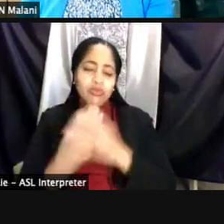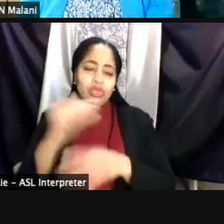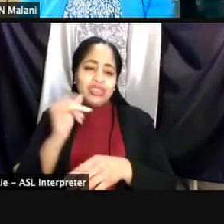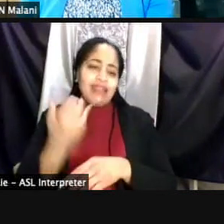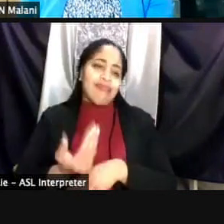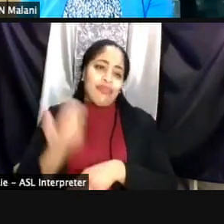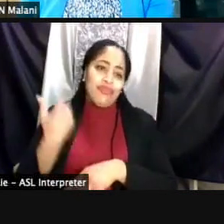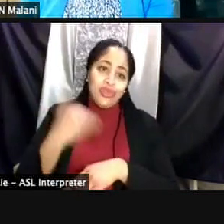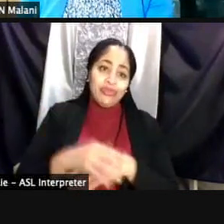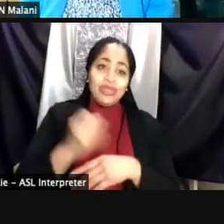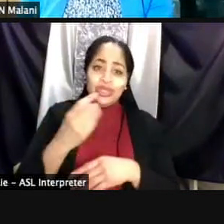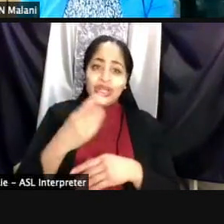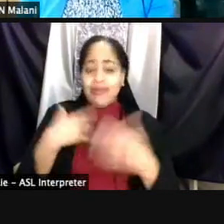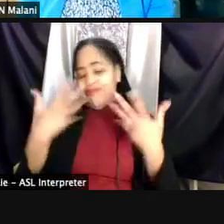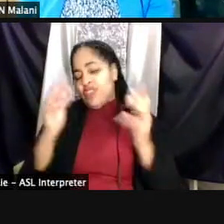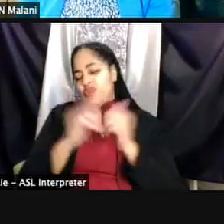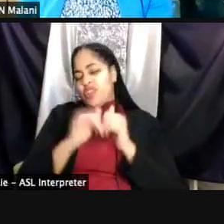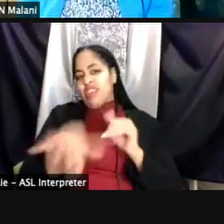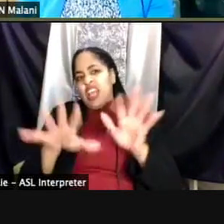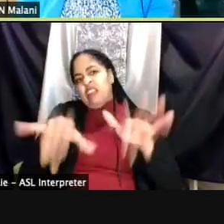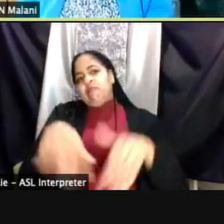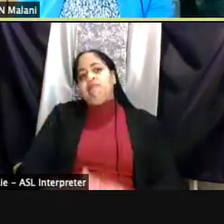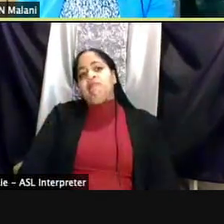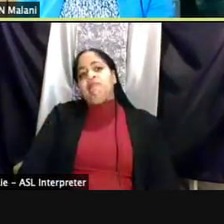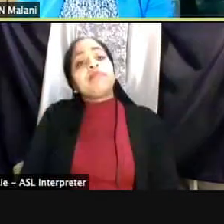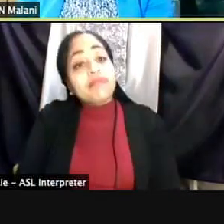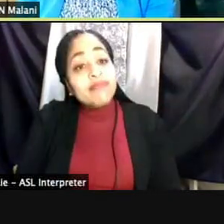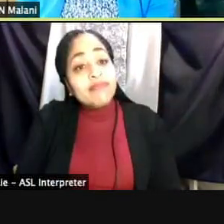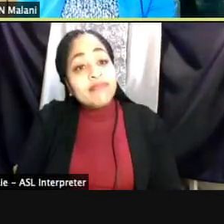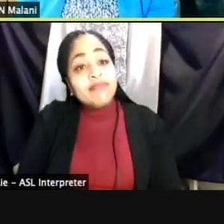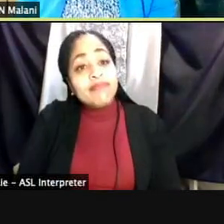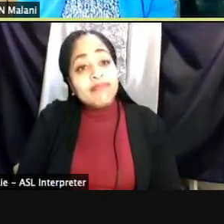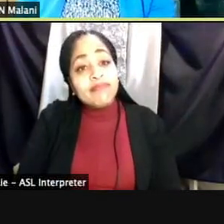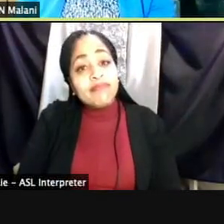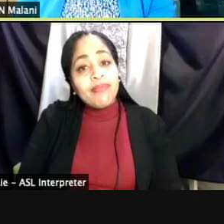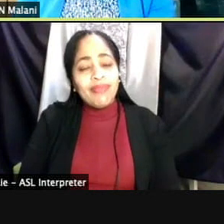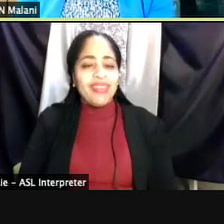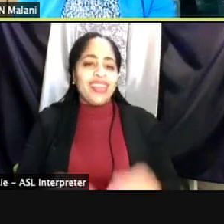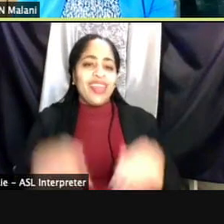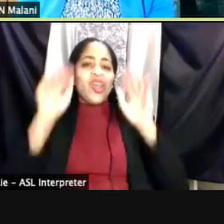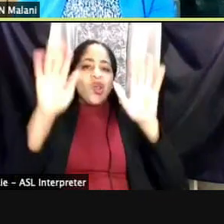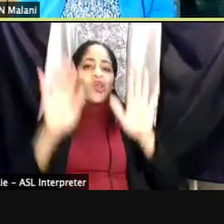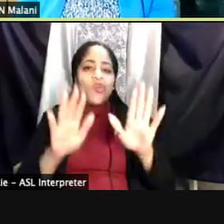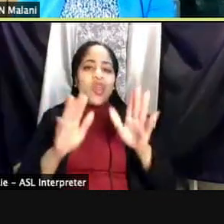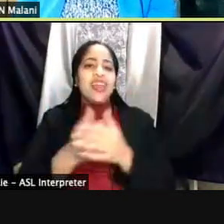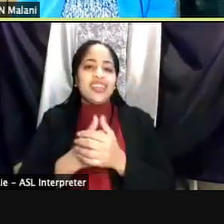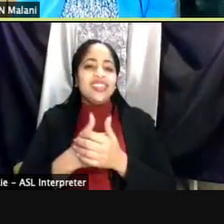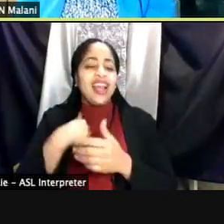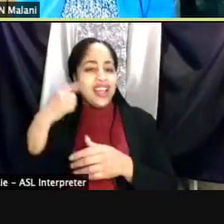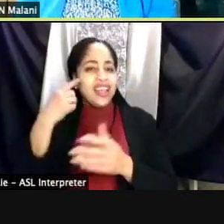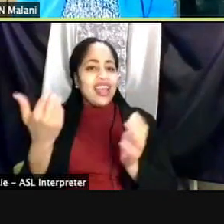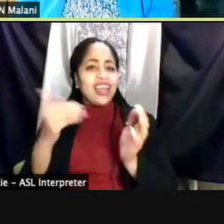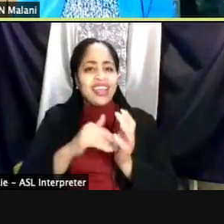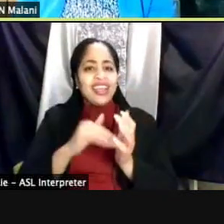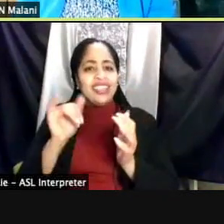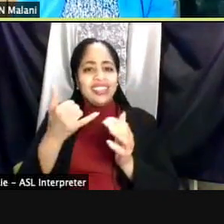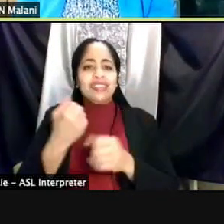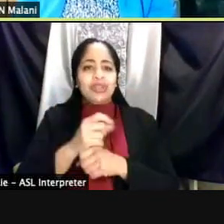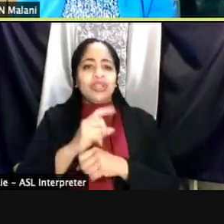So let me end there. Great, thanks so much. And I think again, just highlighting that there are a lot of unknowns, but I think a lot of reasons to be optimistic,